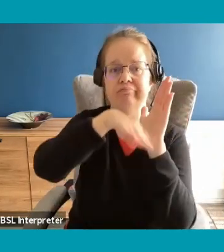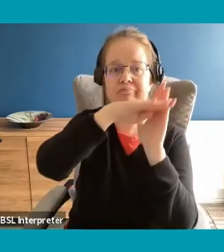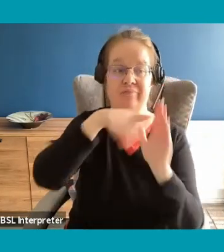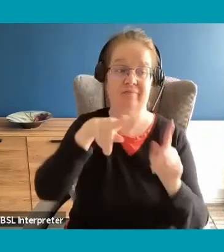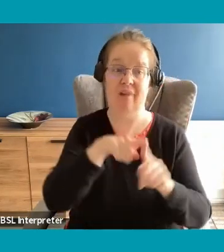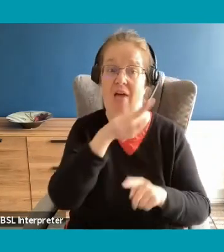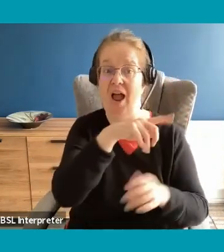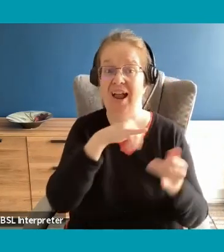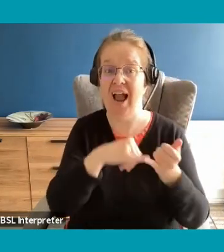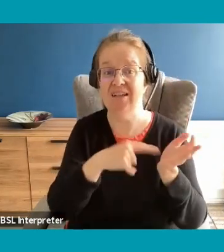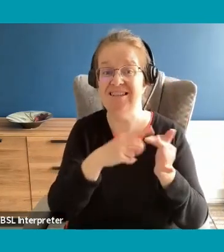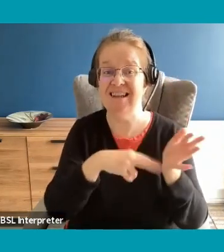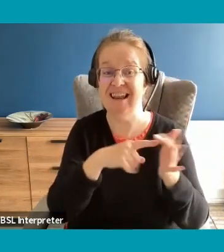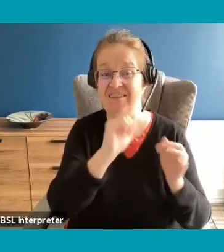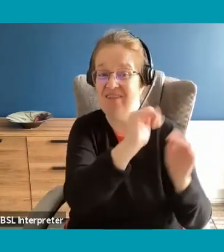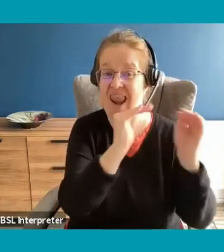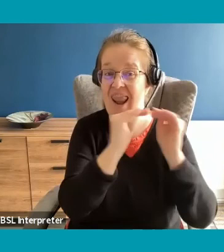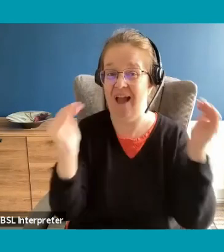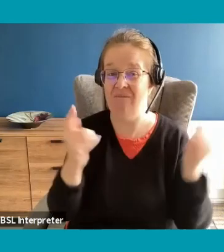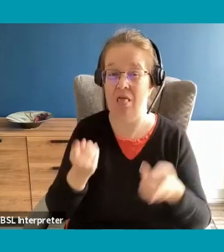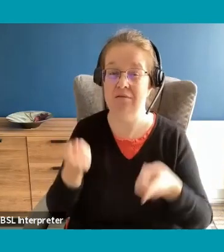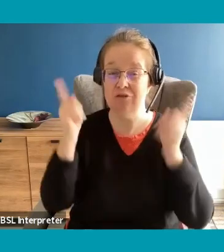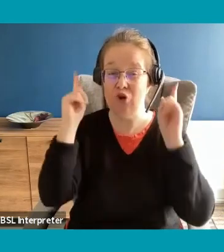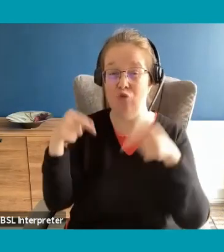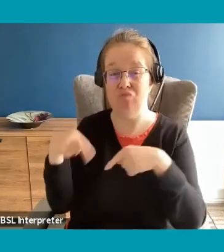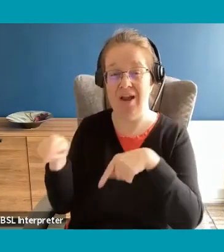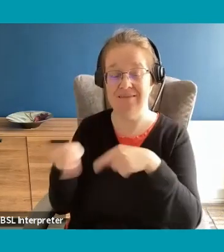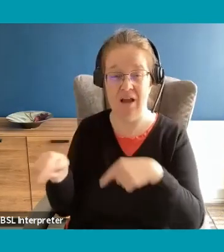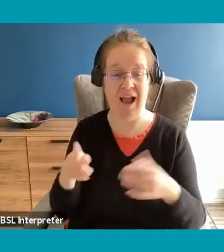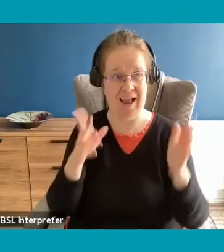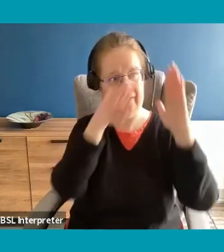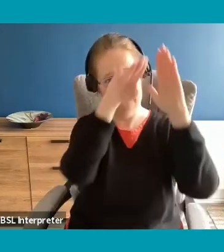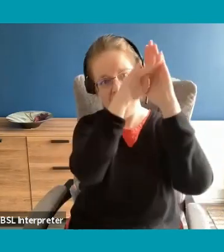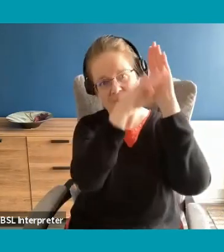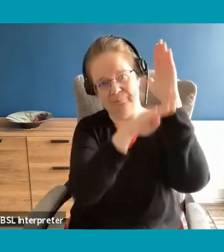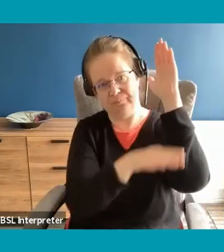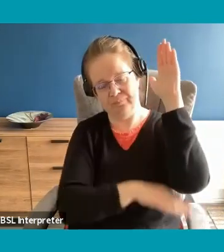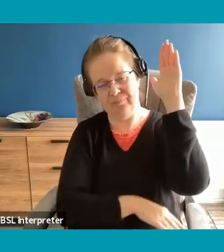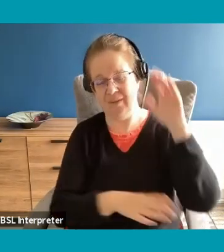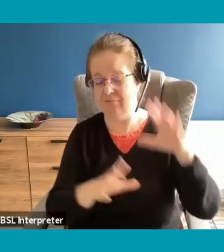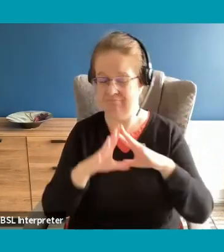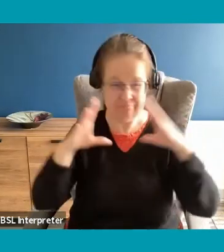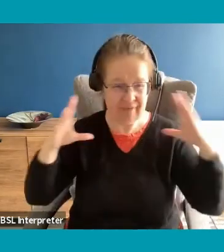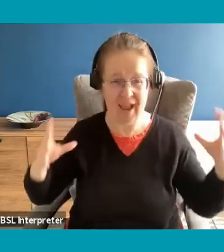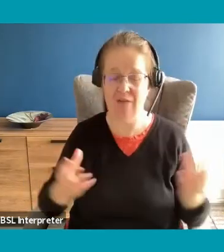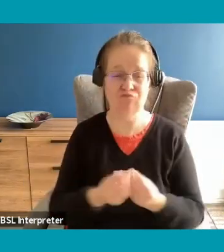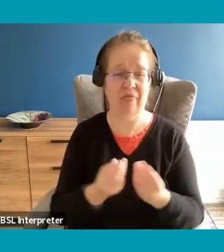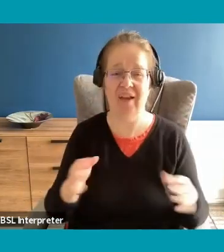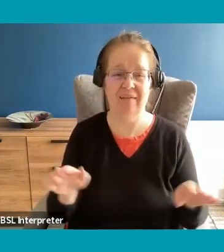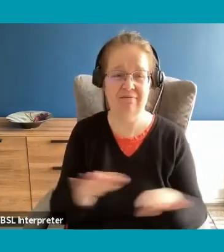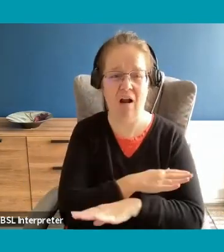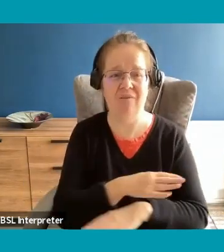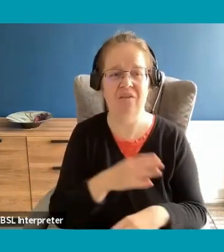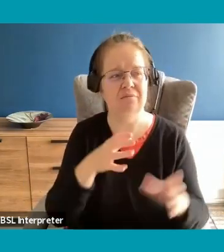of being a director, you know, and everything in between. There's they cover near enough every sort of department you'd expect